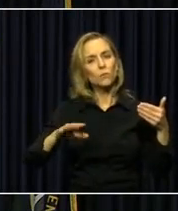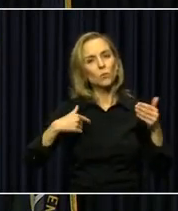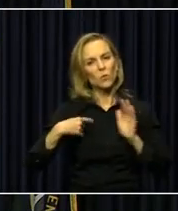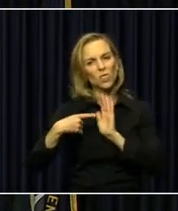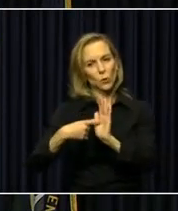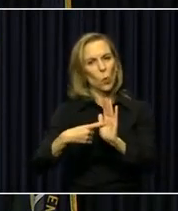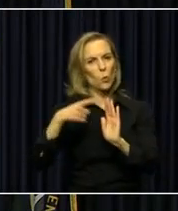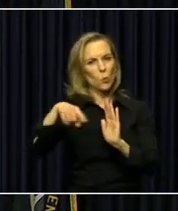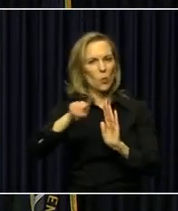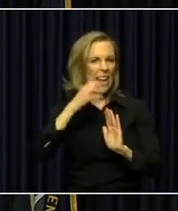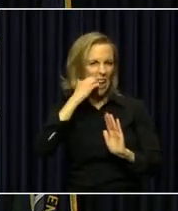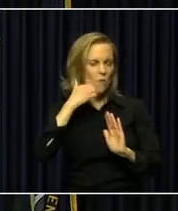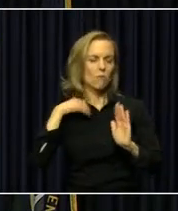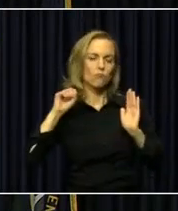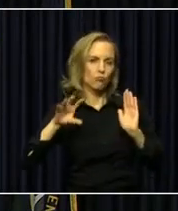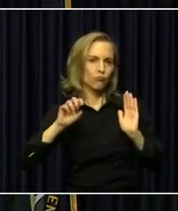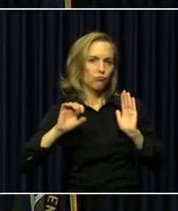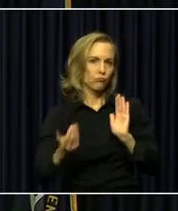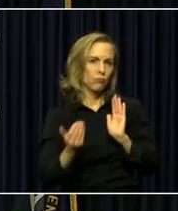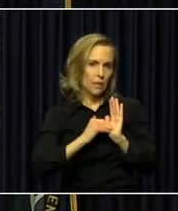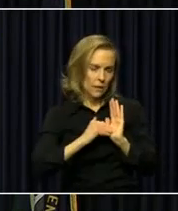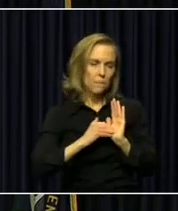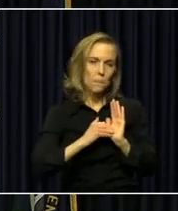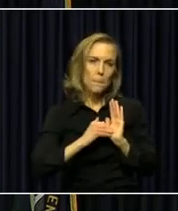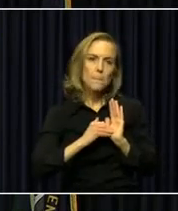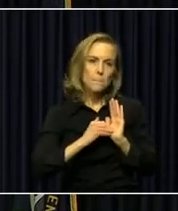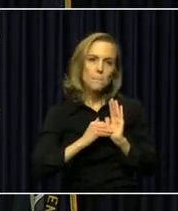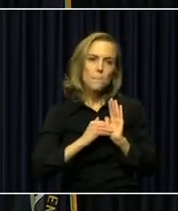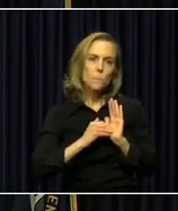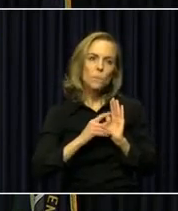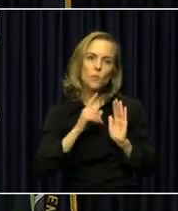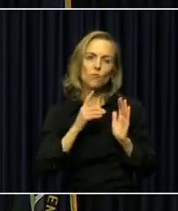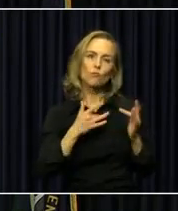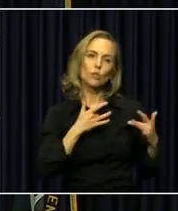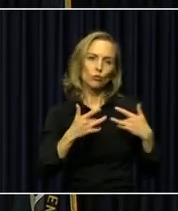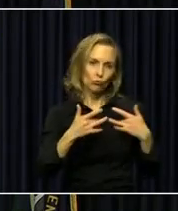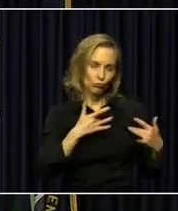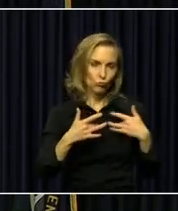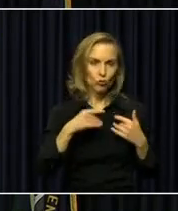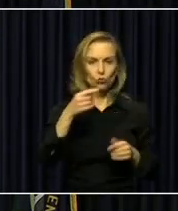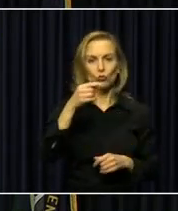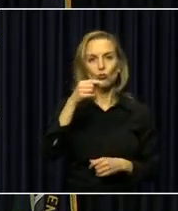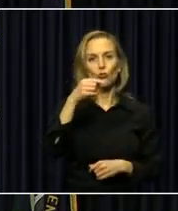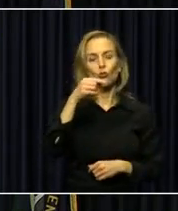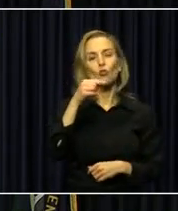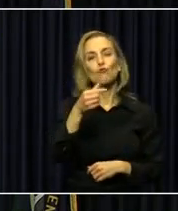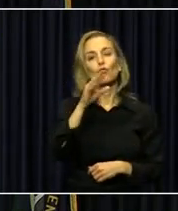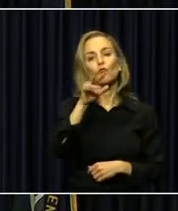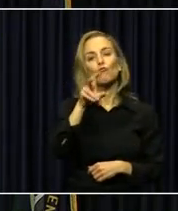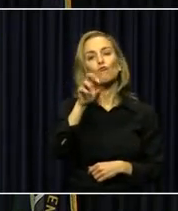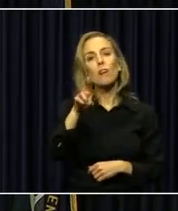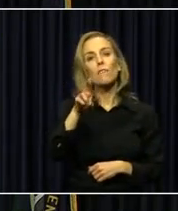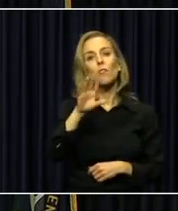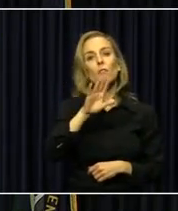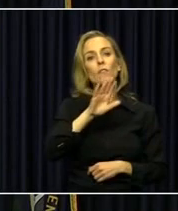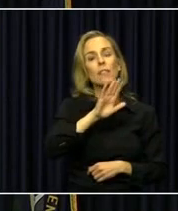THE AREA THAT WE SEE, THE LARGEST INCREASE WOULD BE THE WRIGHT FOR ME TO SAY.